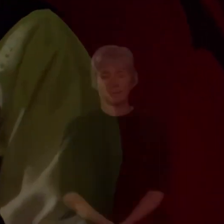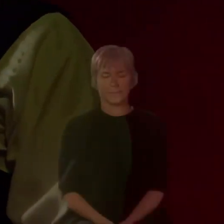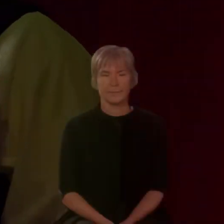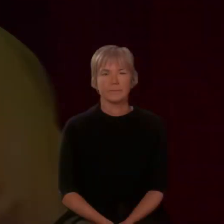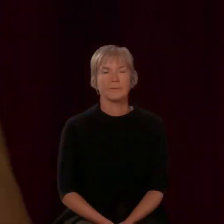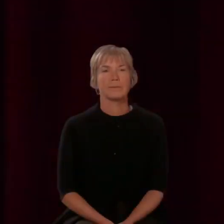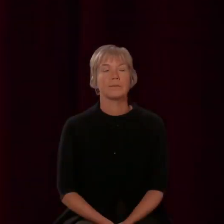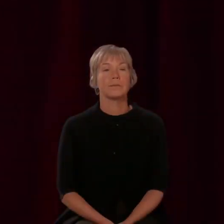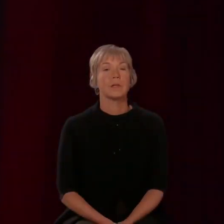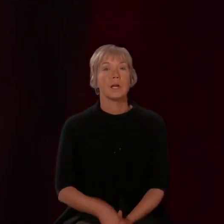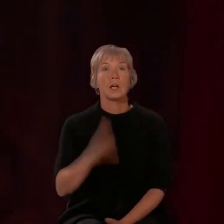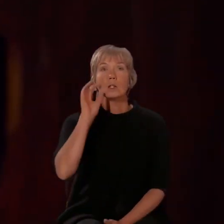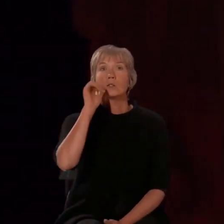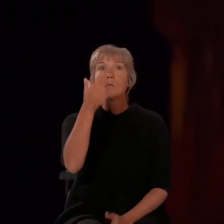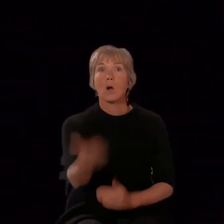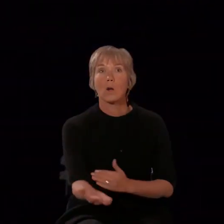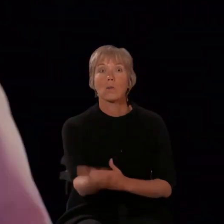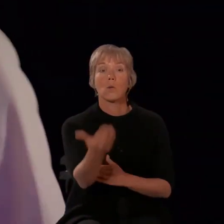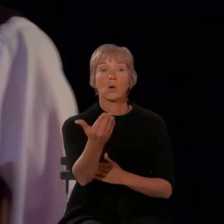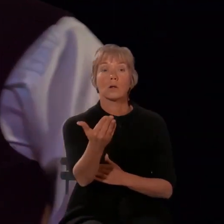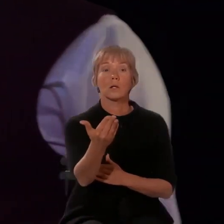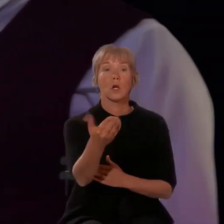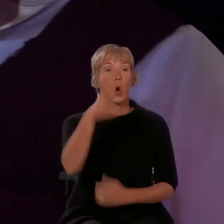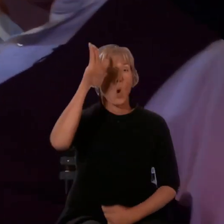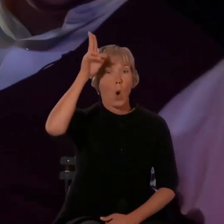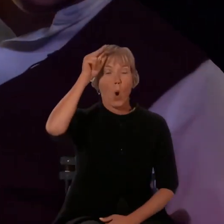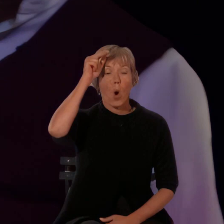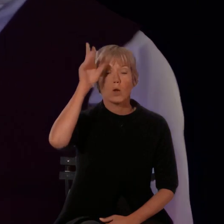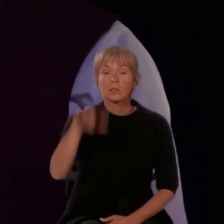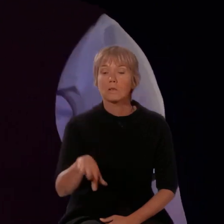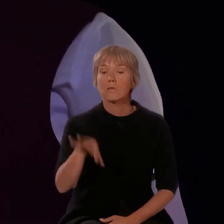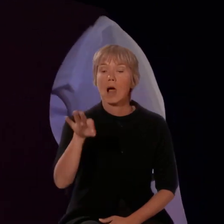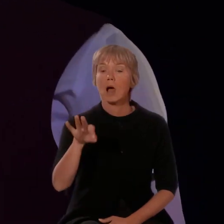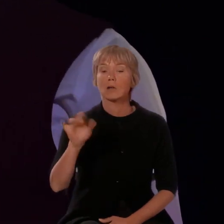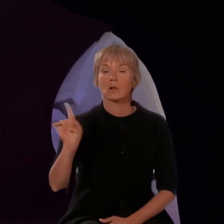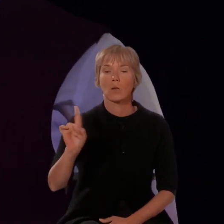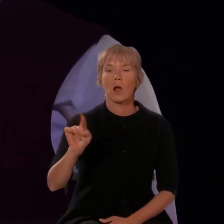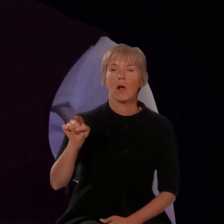[Brom] The next morning, Ichabod's horse was found out grazing in the middle of a field, but no Ichabod.